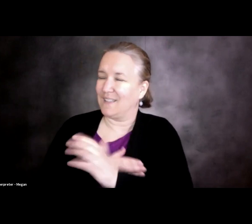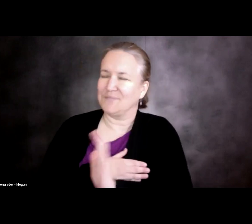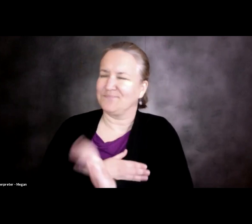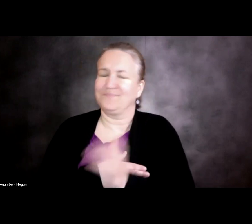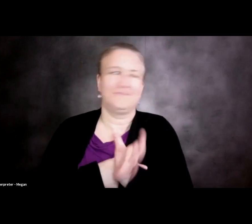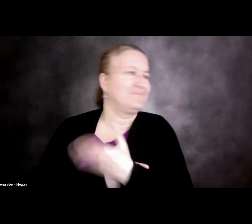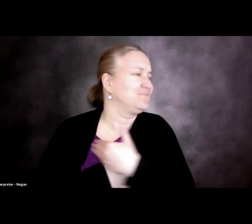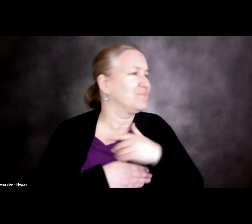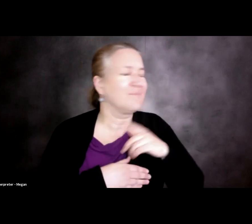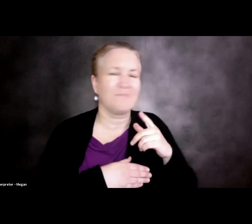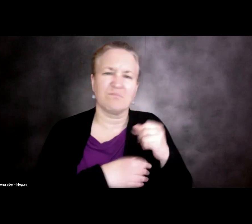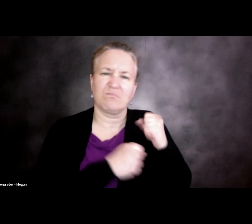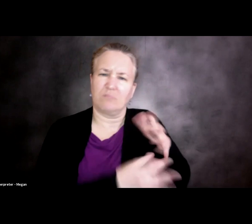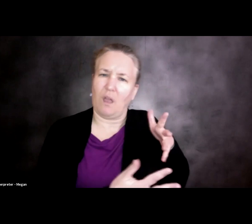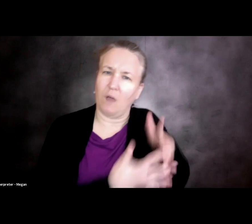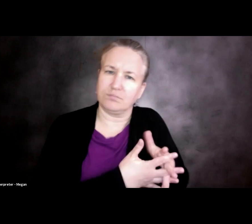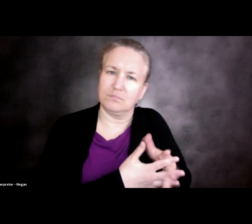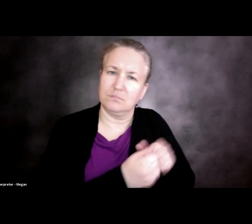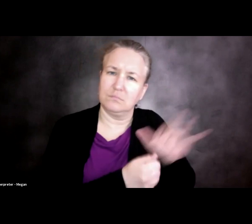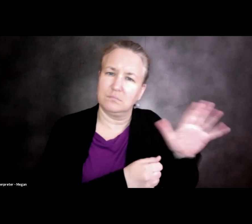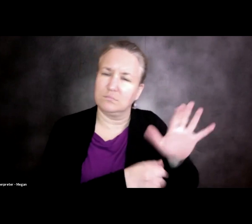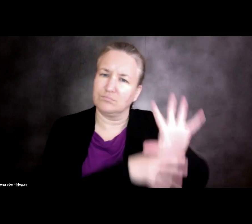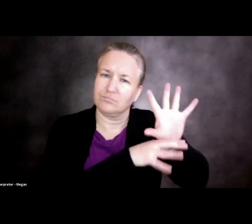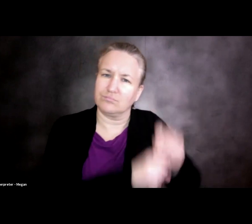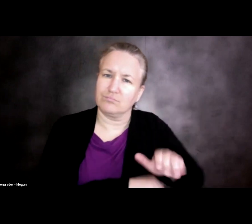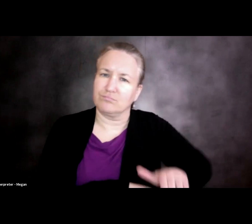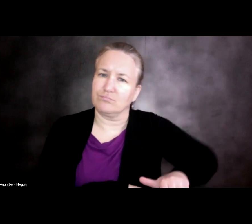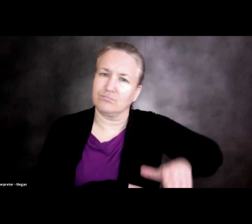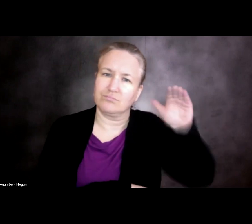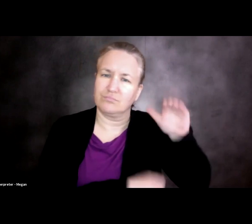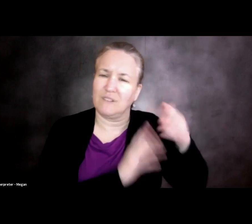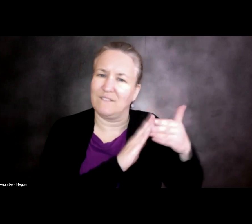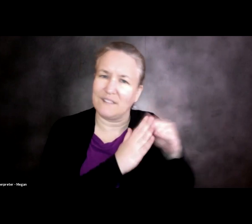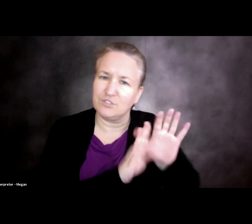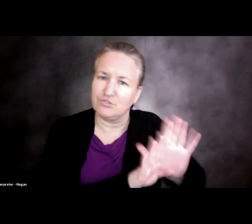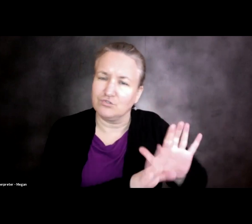securely ensconced within the hold of Umuofia and village traditions.